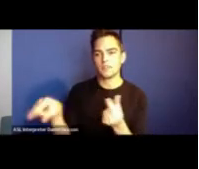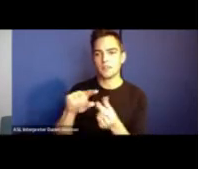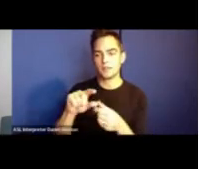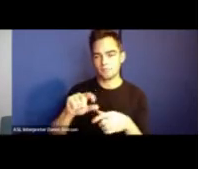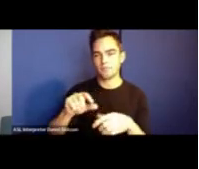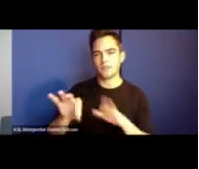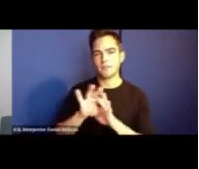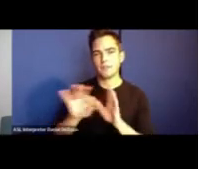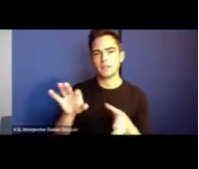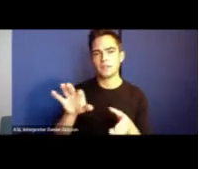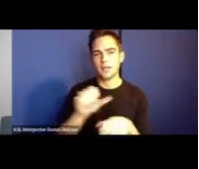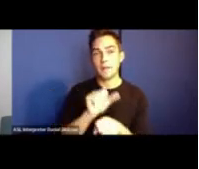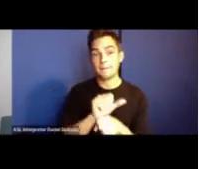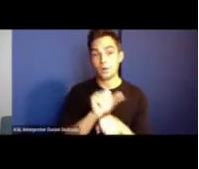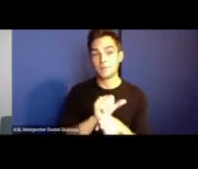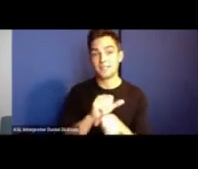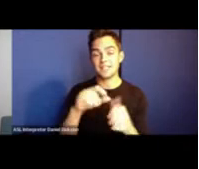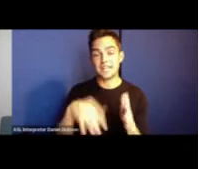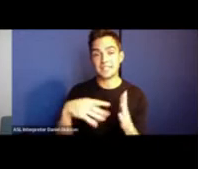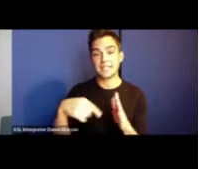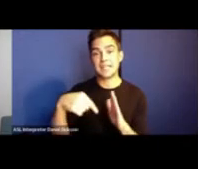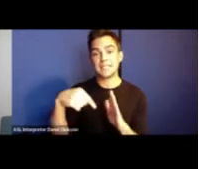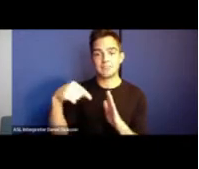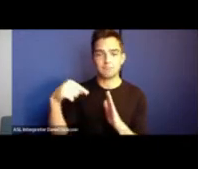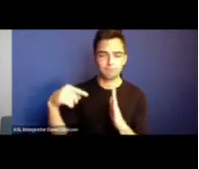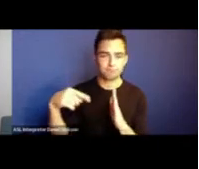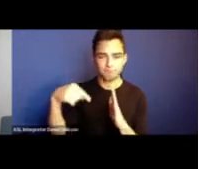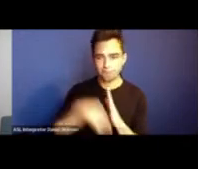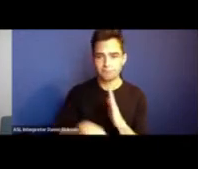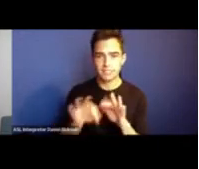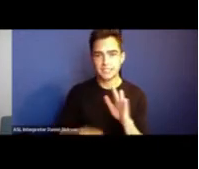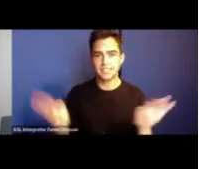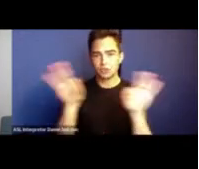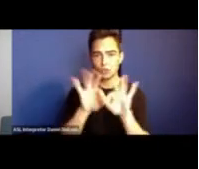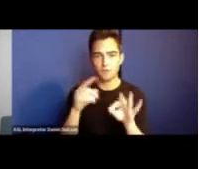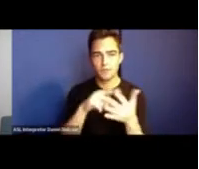interesting, intrinsically essential throughout each of these priorities. So we have an